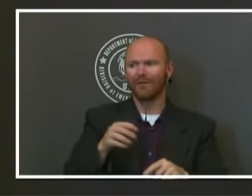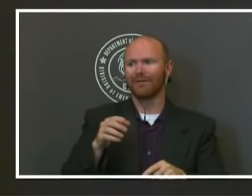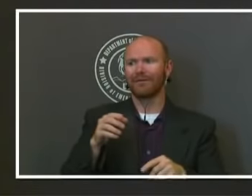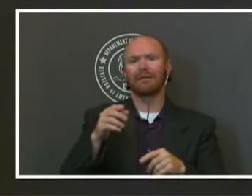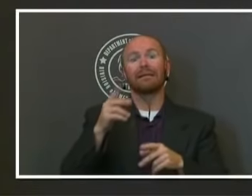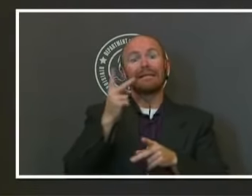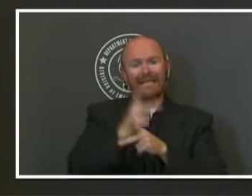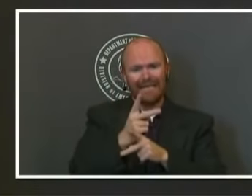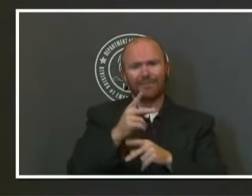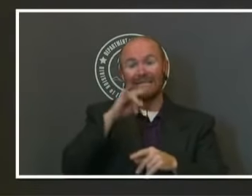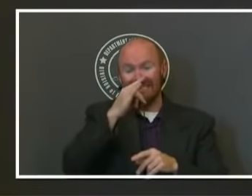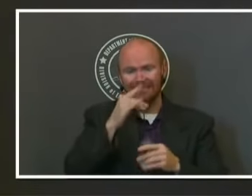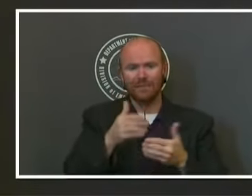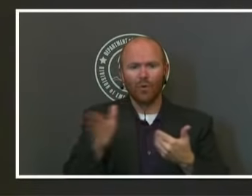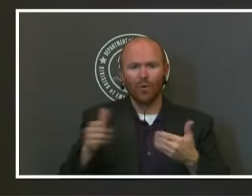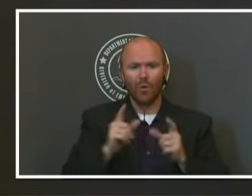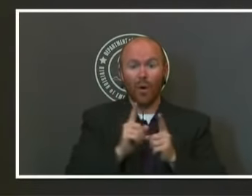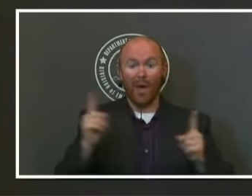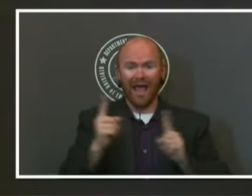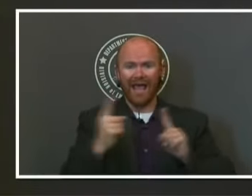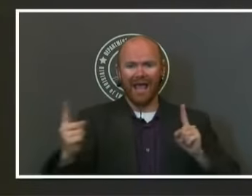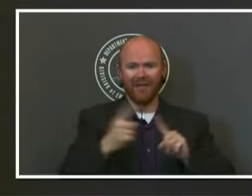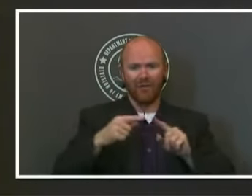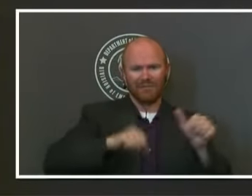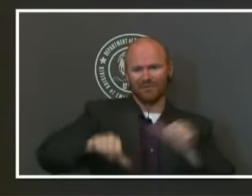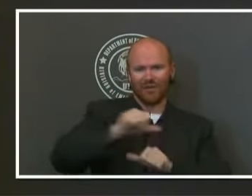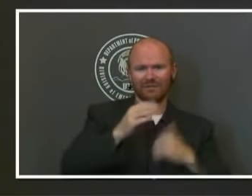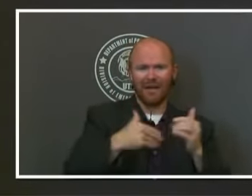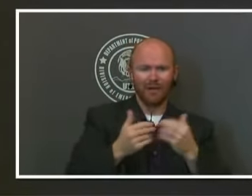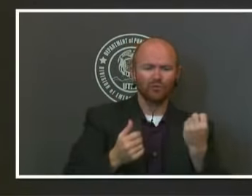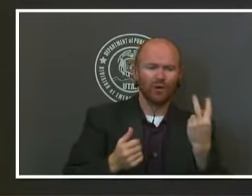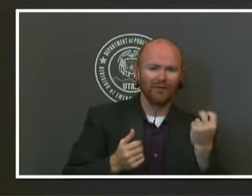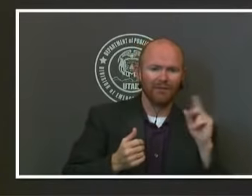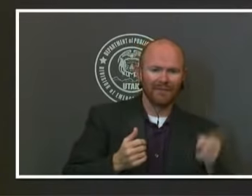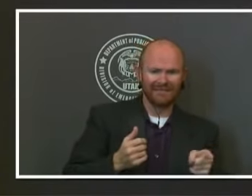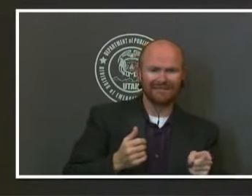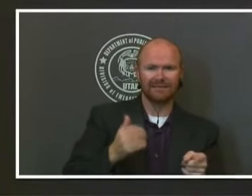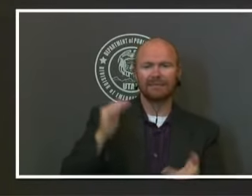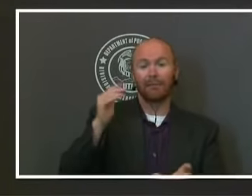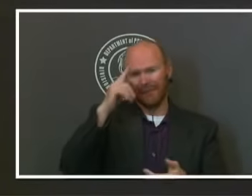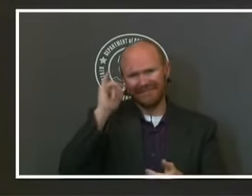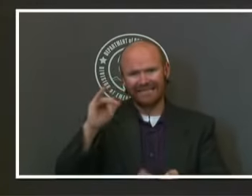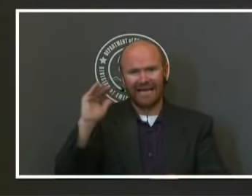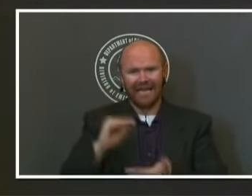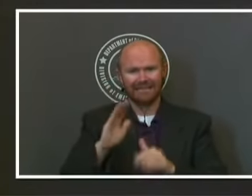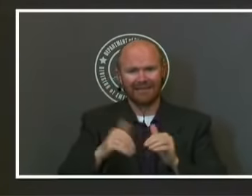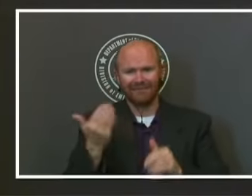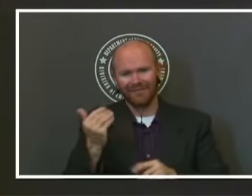you're exposed to throughout the